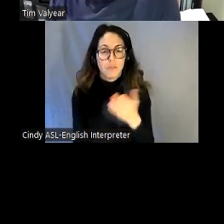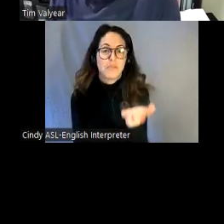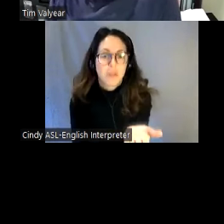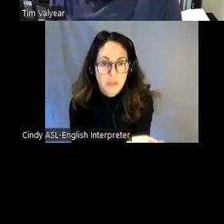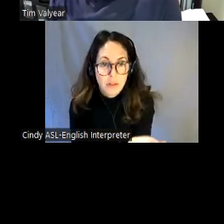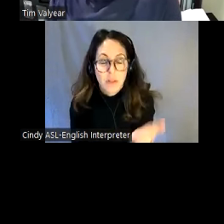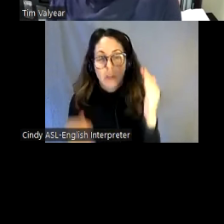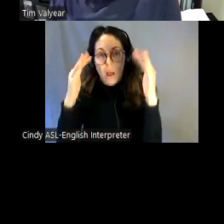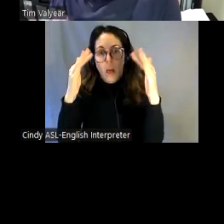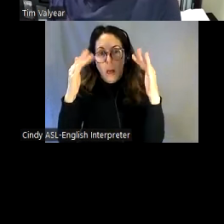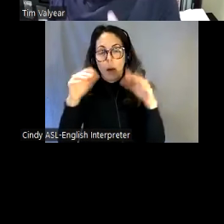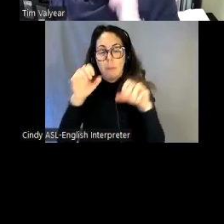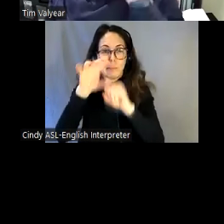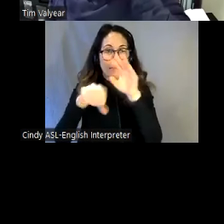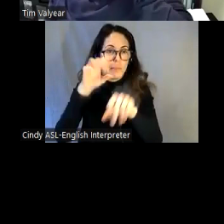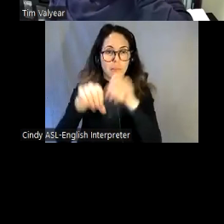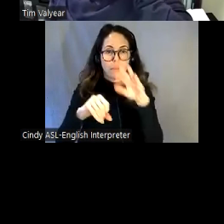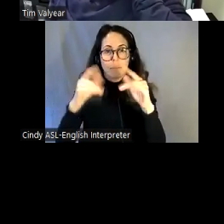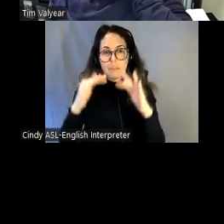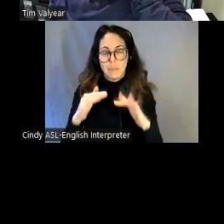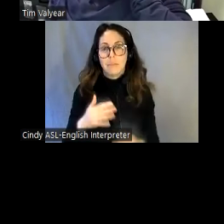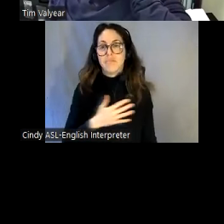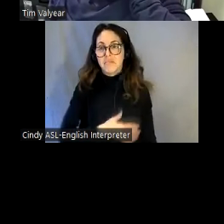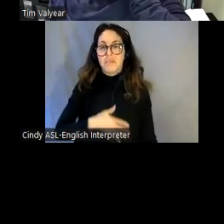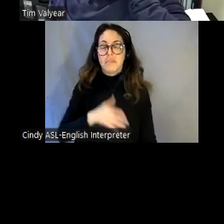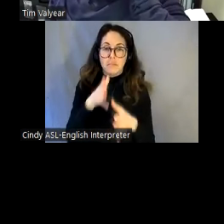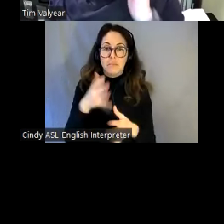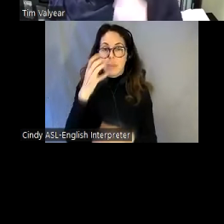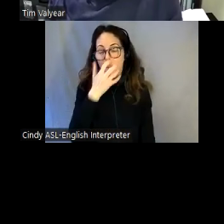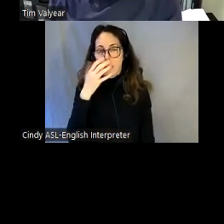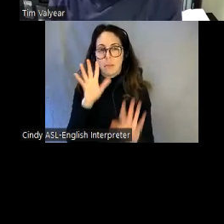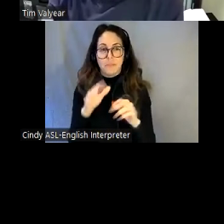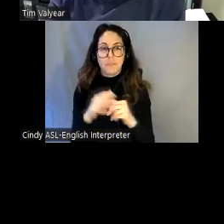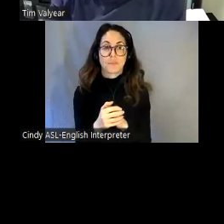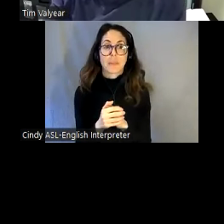that's not the answer, do you have two or more of these